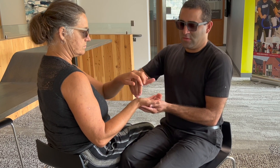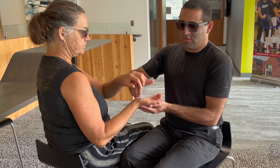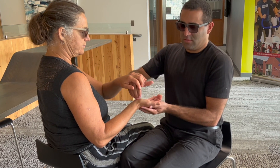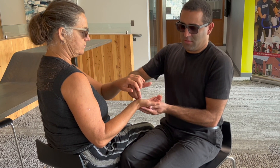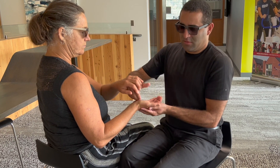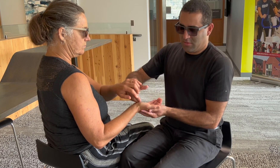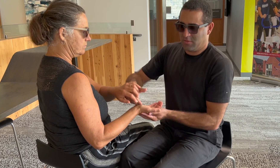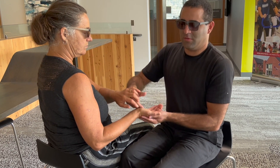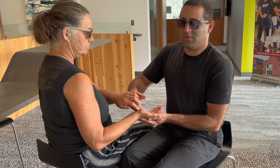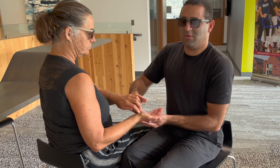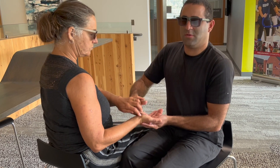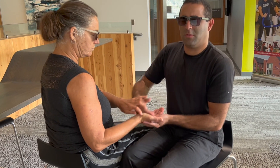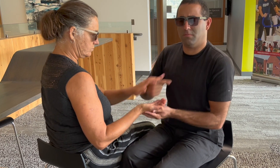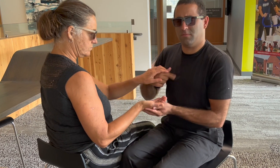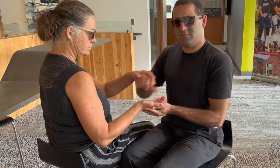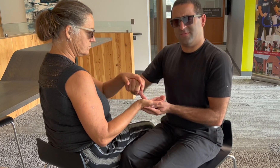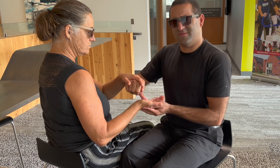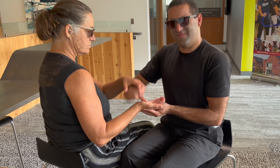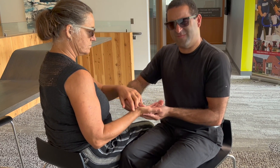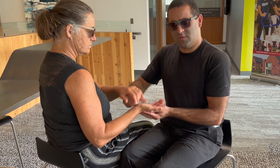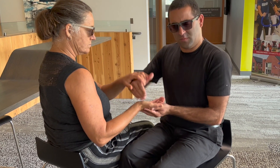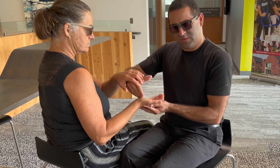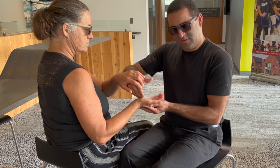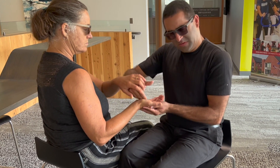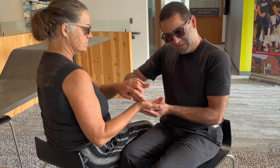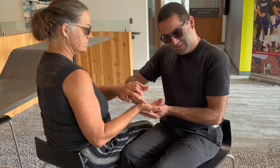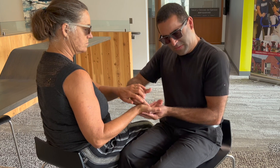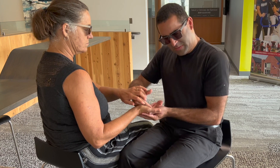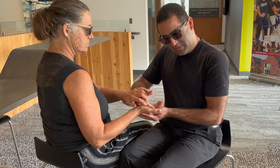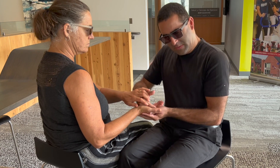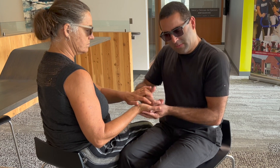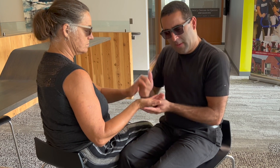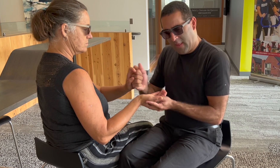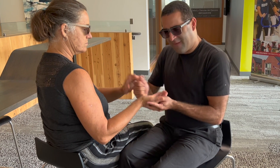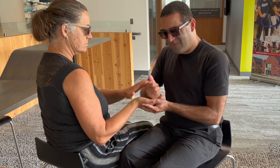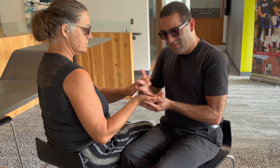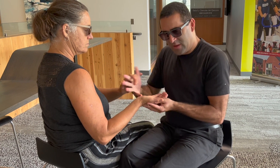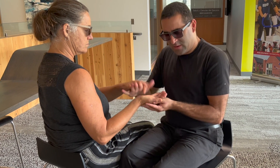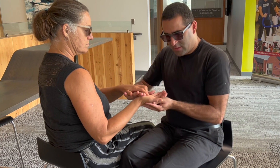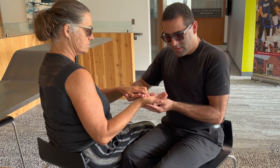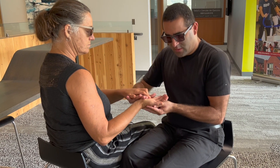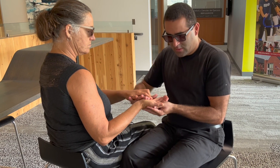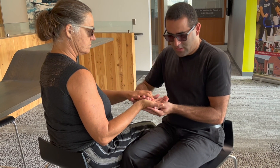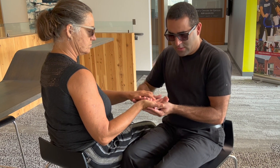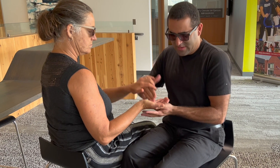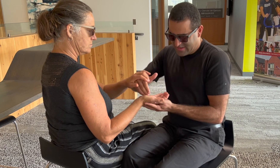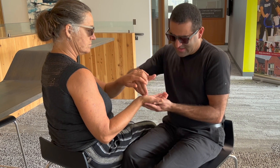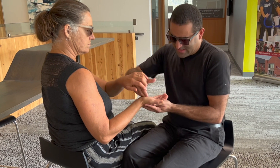or the pit of the avocado. Then I scoop out the insides of the avocado using hand shape that feels like a spoon